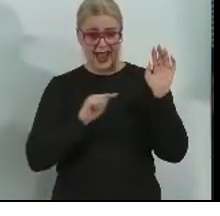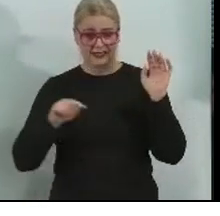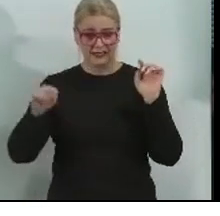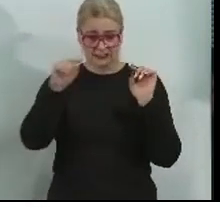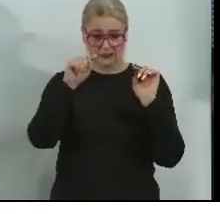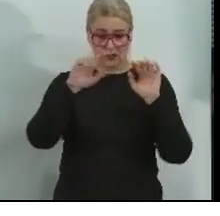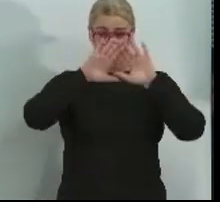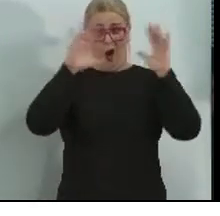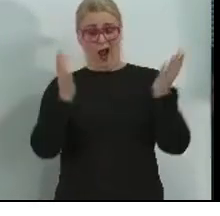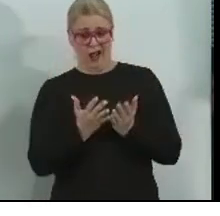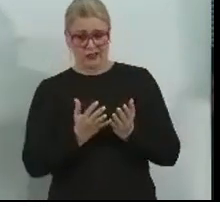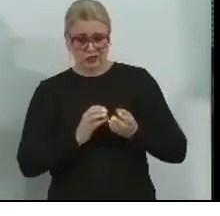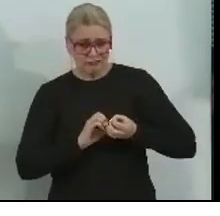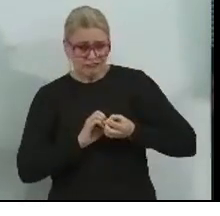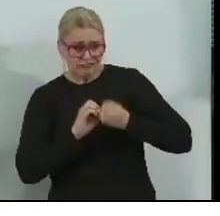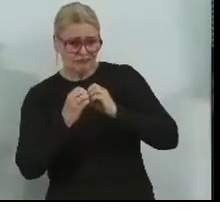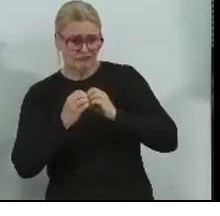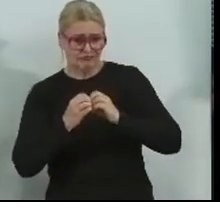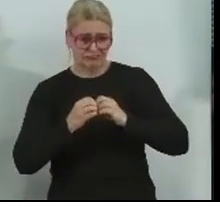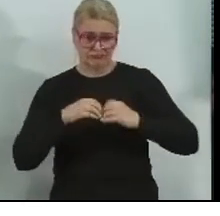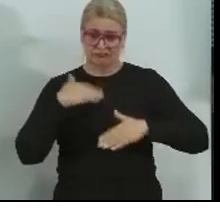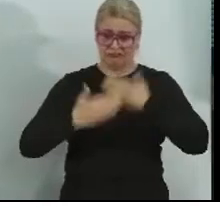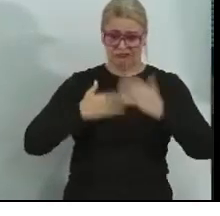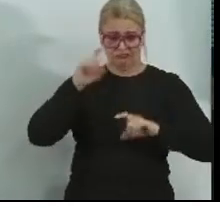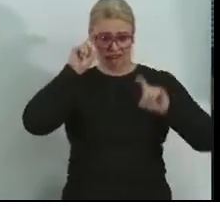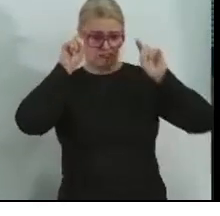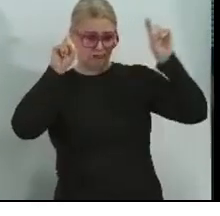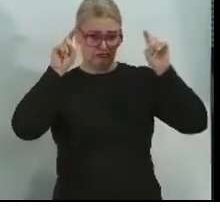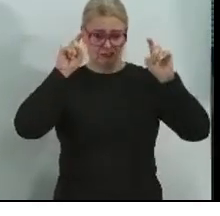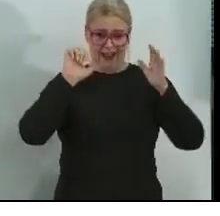Channel 4 team over the last couple of years on the ad.